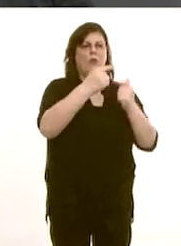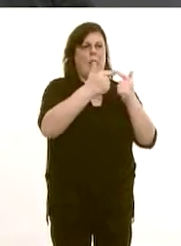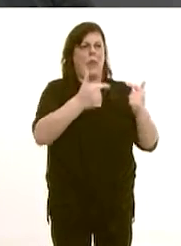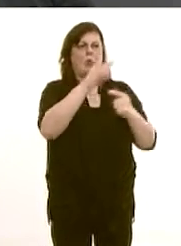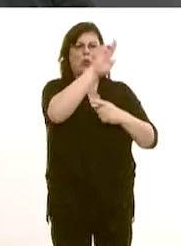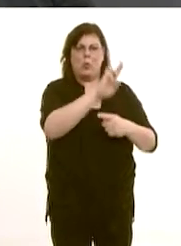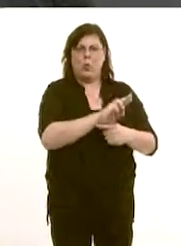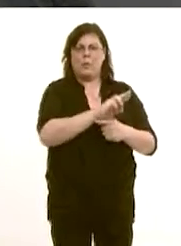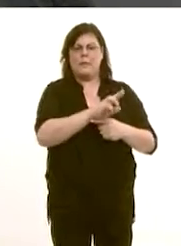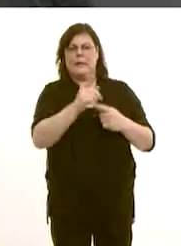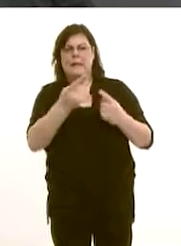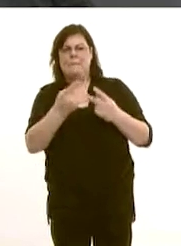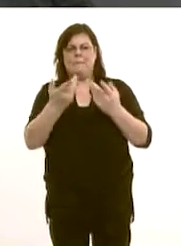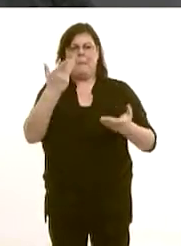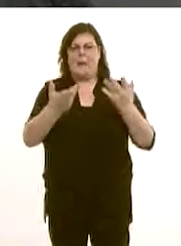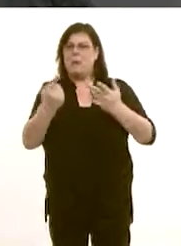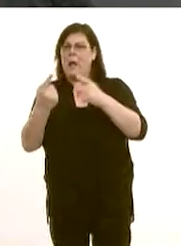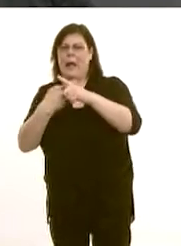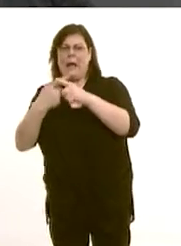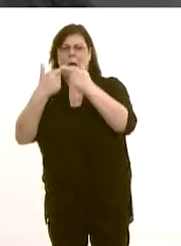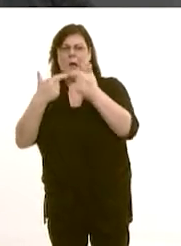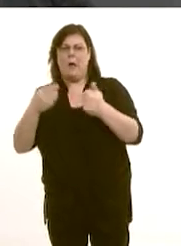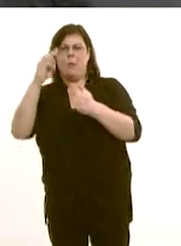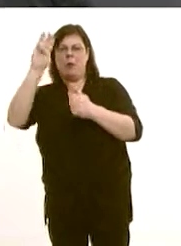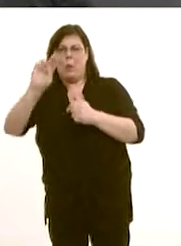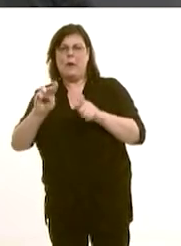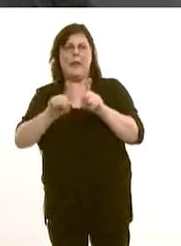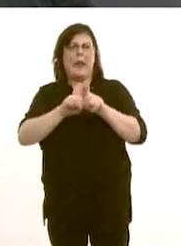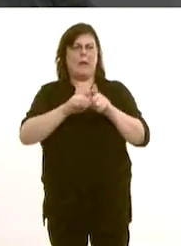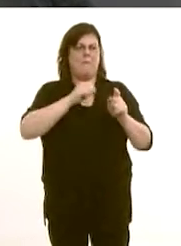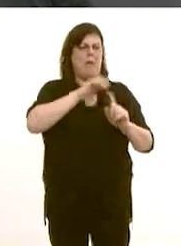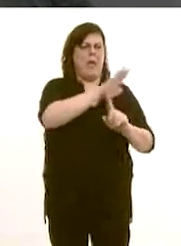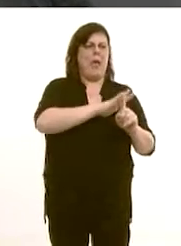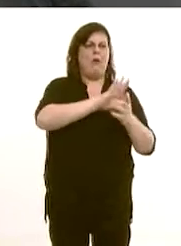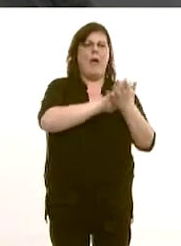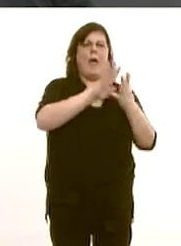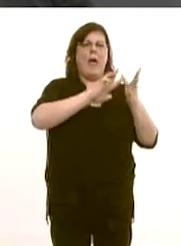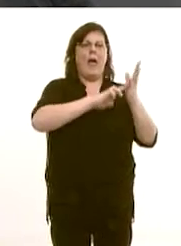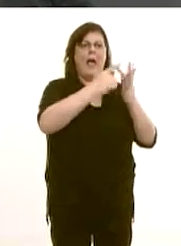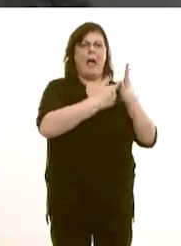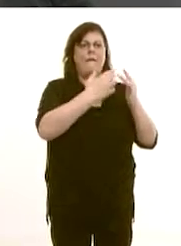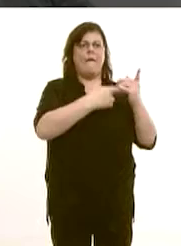schools in places as diverse as Haverfordwest and Brecon and Radnorshire at present.